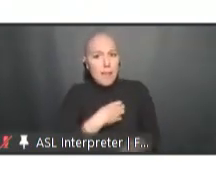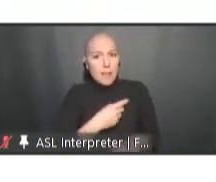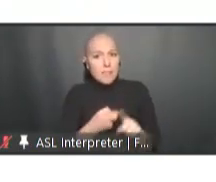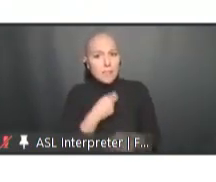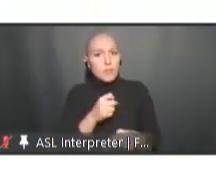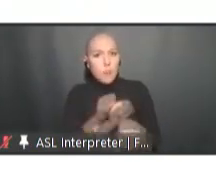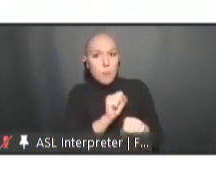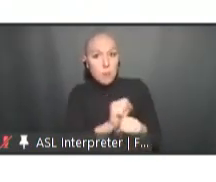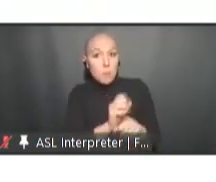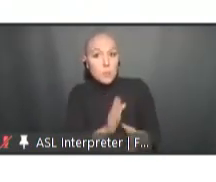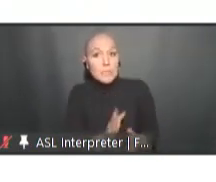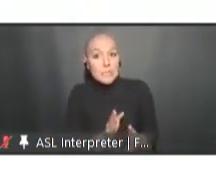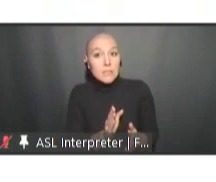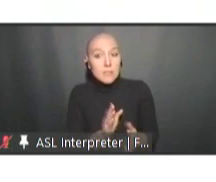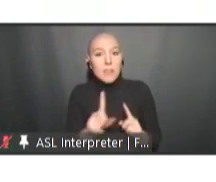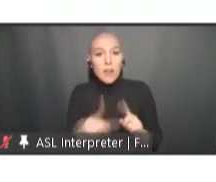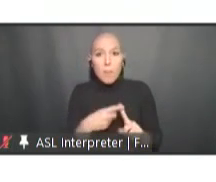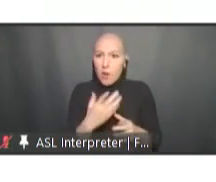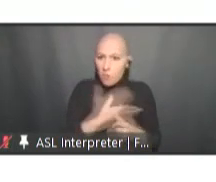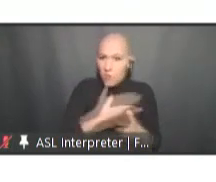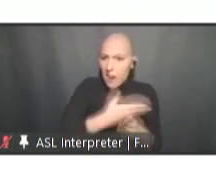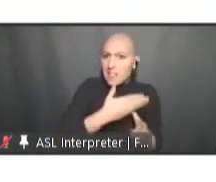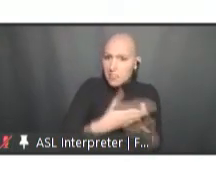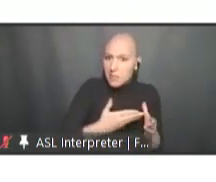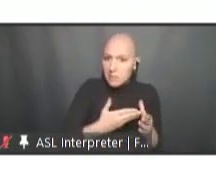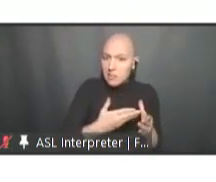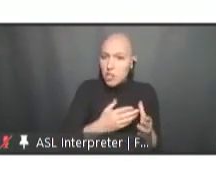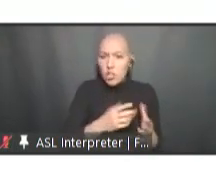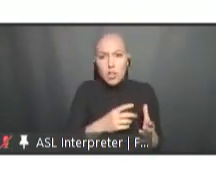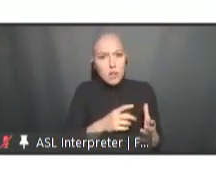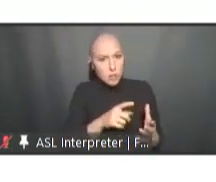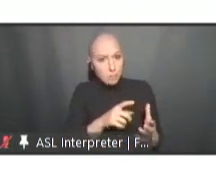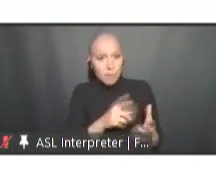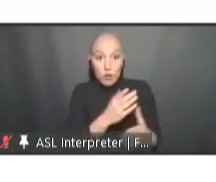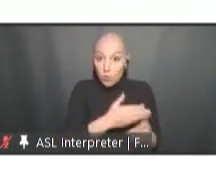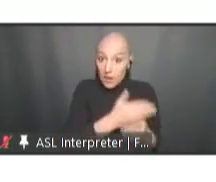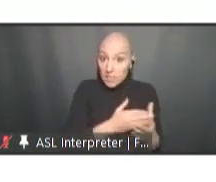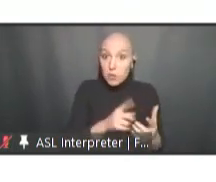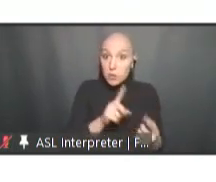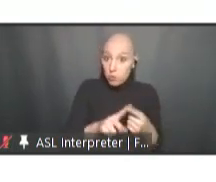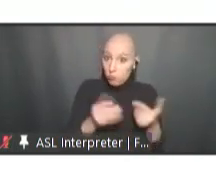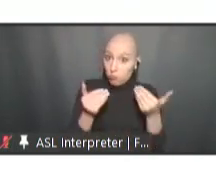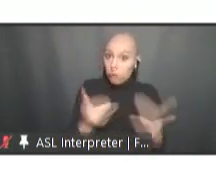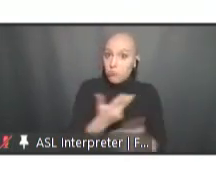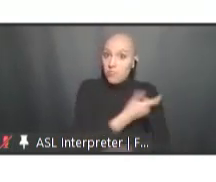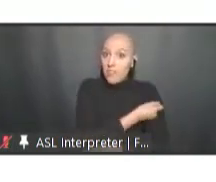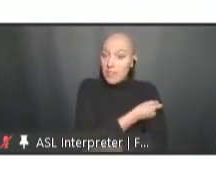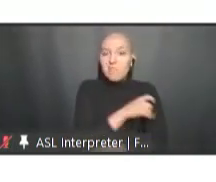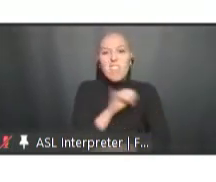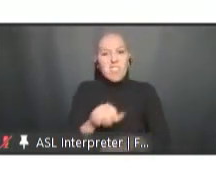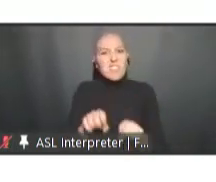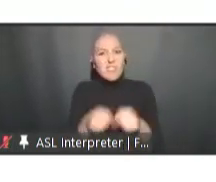about being harassed to get vaccinated. This is a violation of human rights. It is not a choice